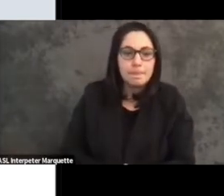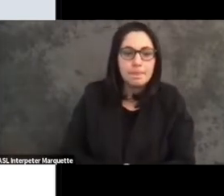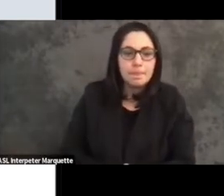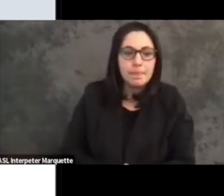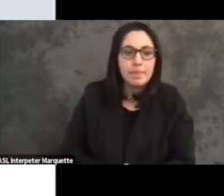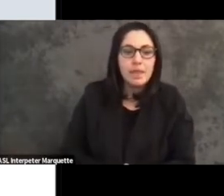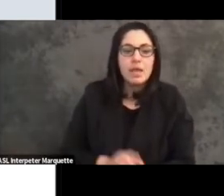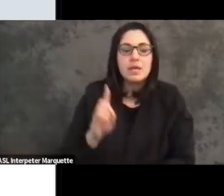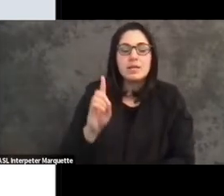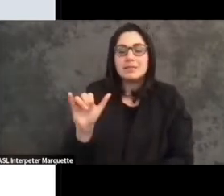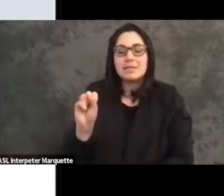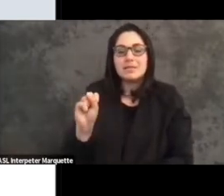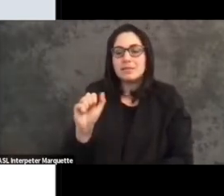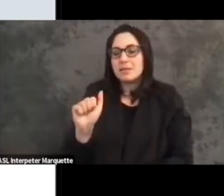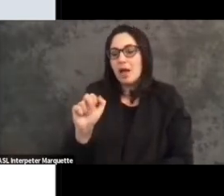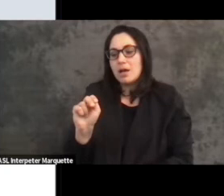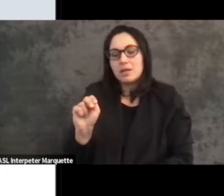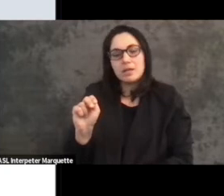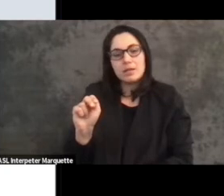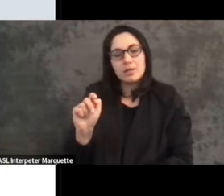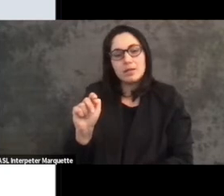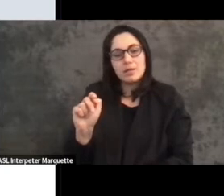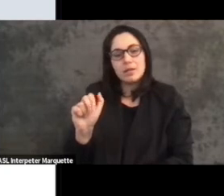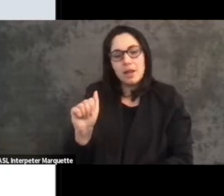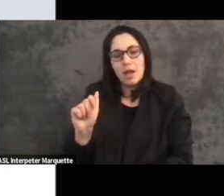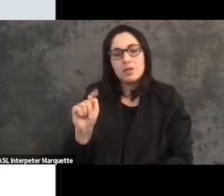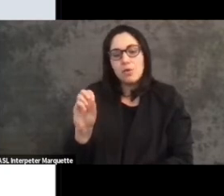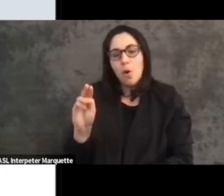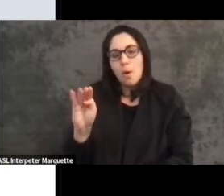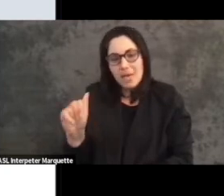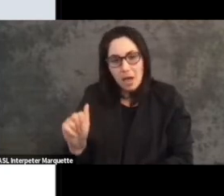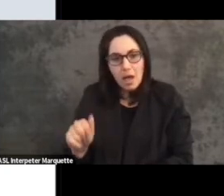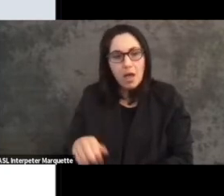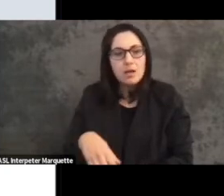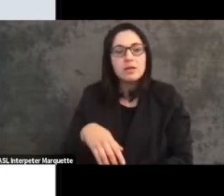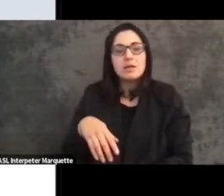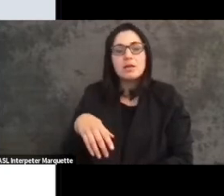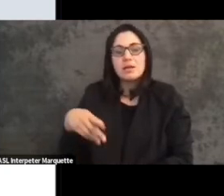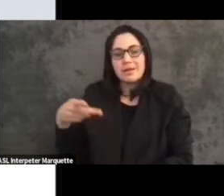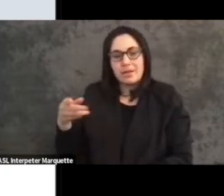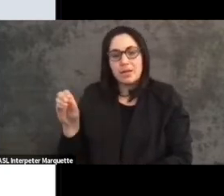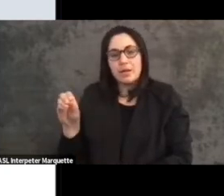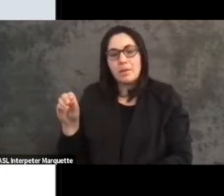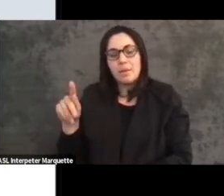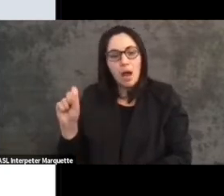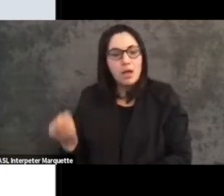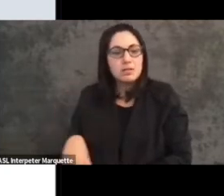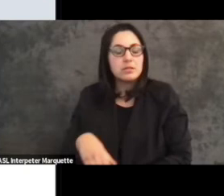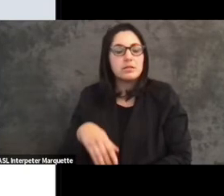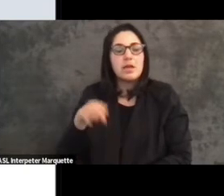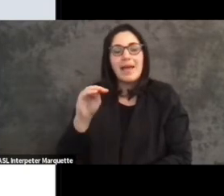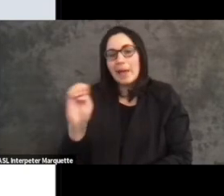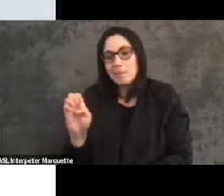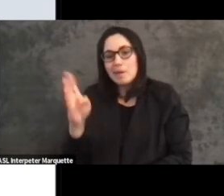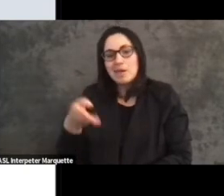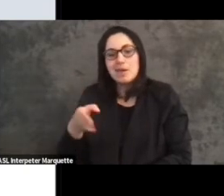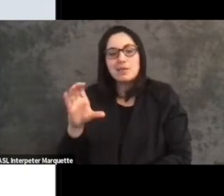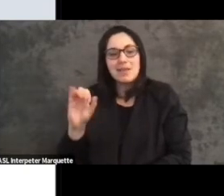some of these common diagnosis are dysautonomia, including POTS, ME/CFS, Mast cell activation